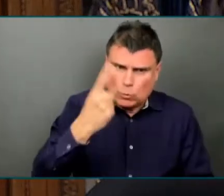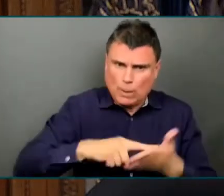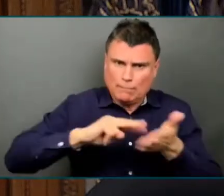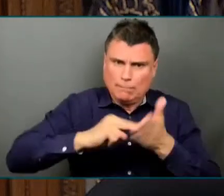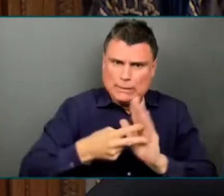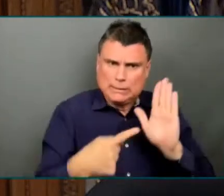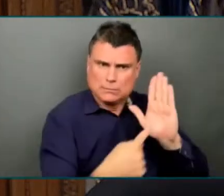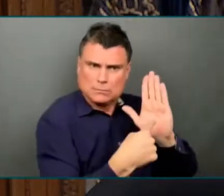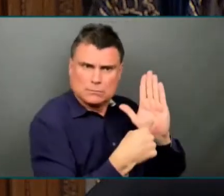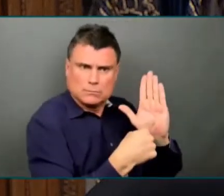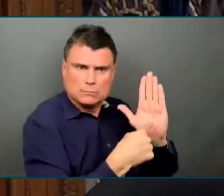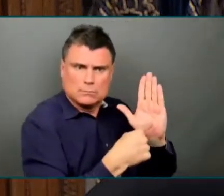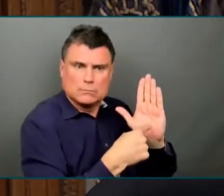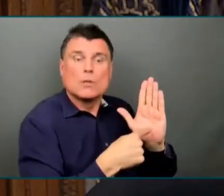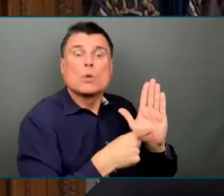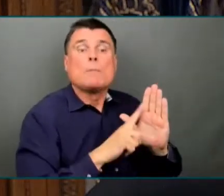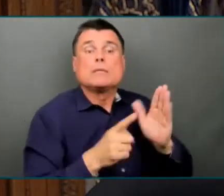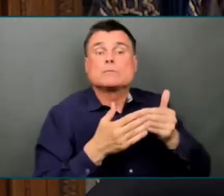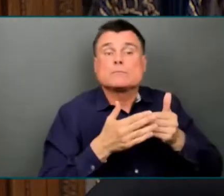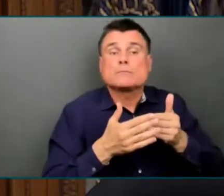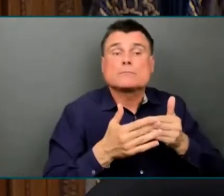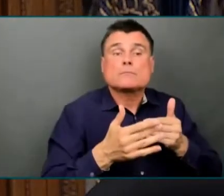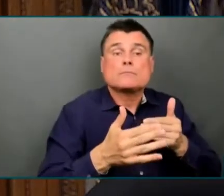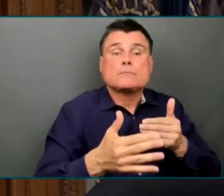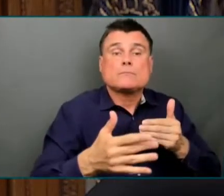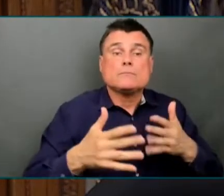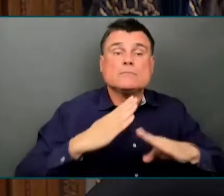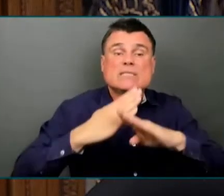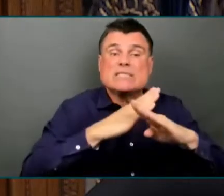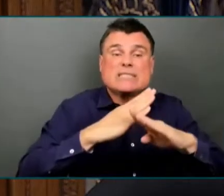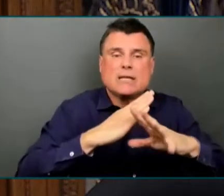to meet British Columbians in person to get a better understanding of how these accessibility